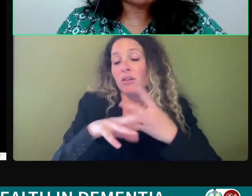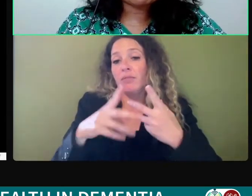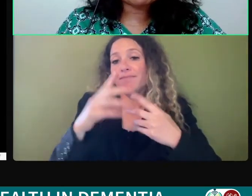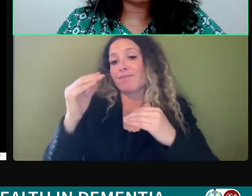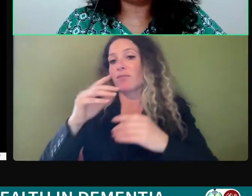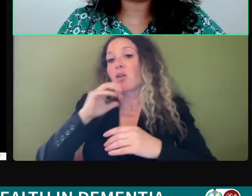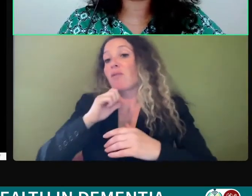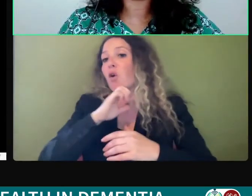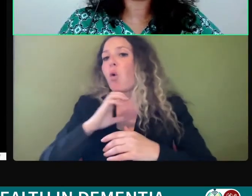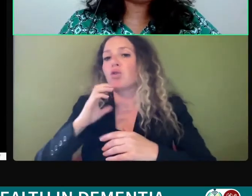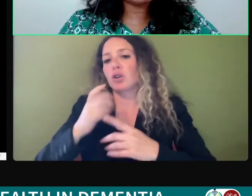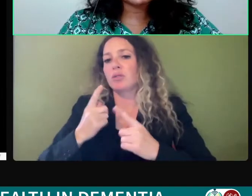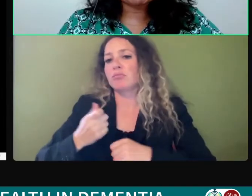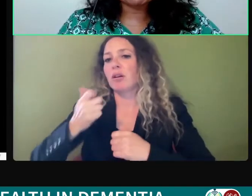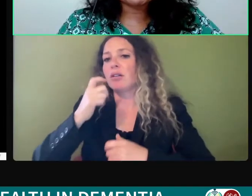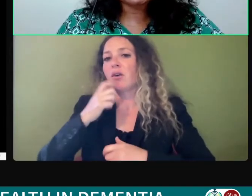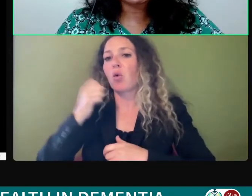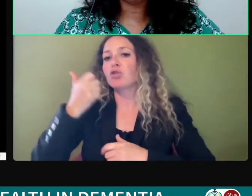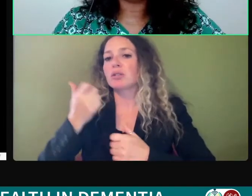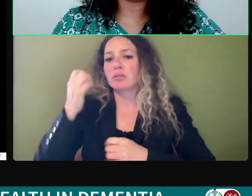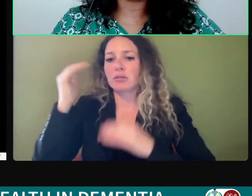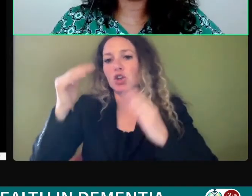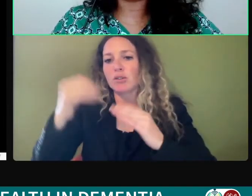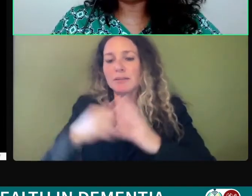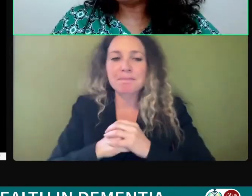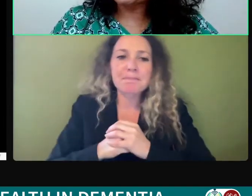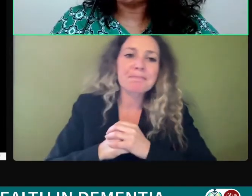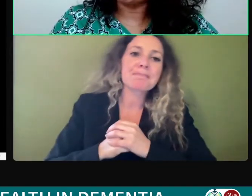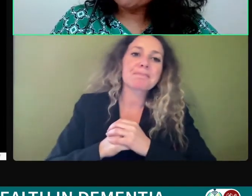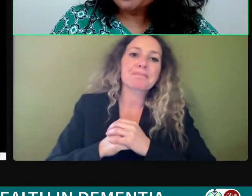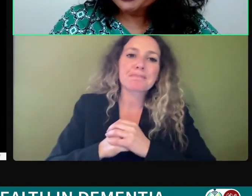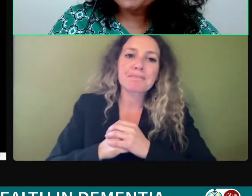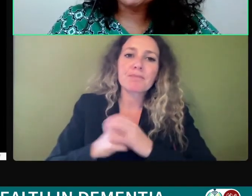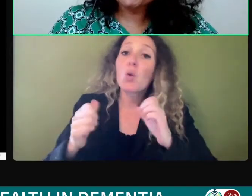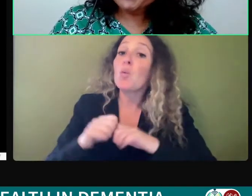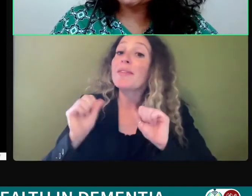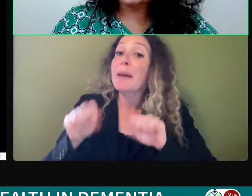platforms work seamlessly on smartphones with the ability to call on the phone for